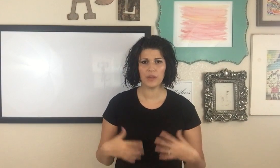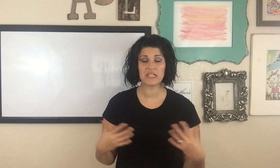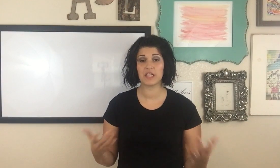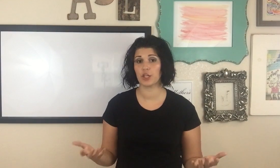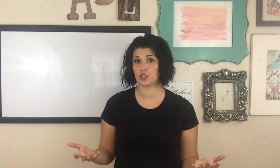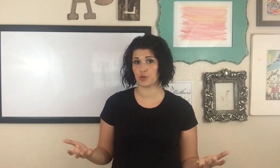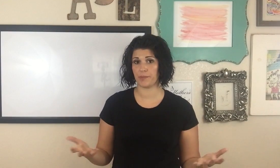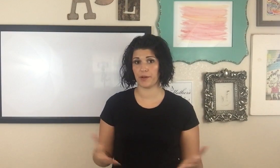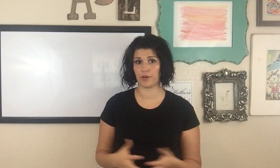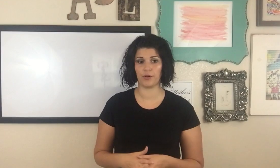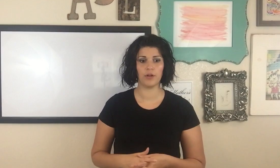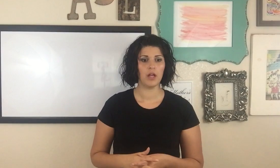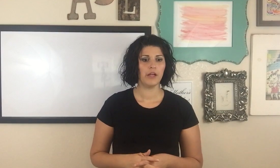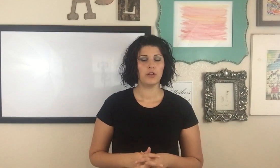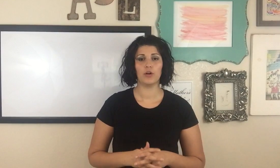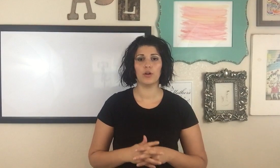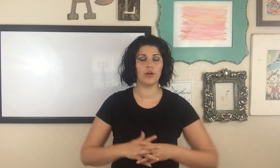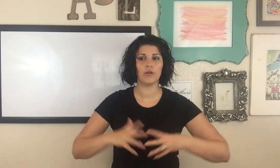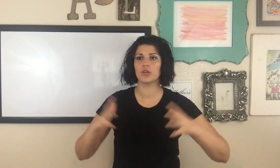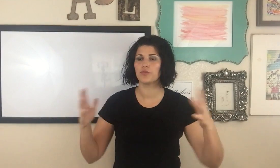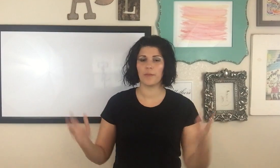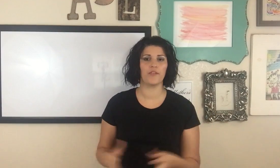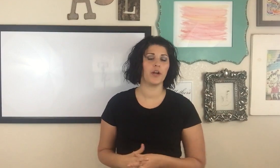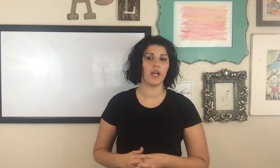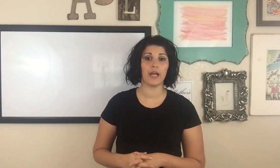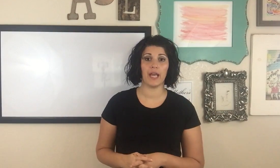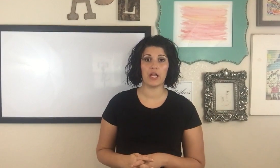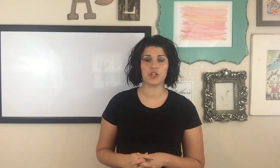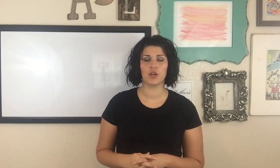I wanted to tell you a story about a girl who from a very young age,